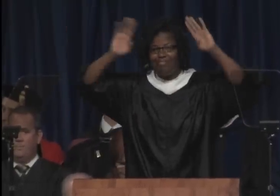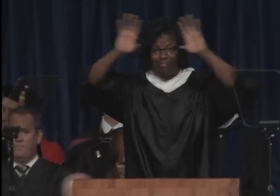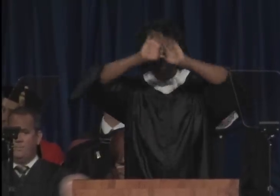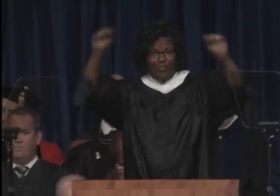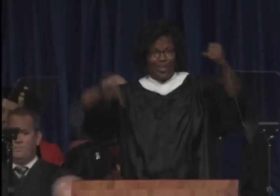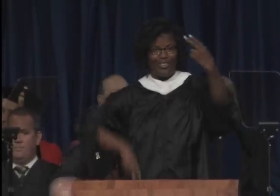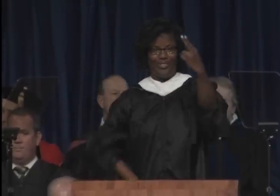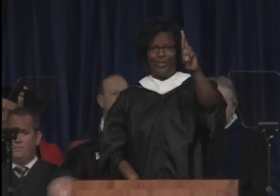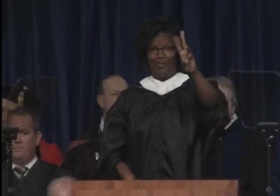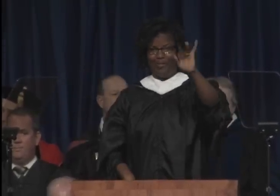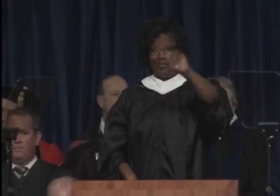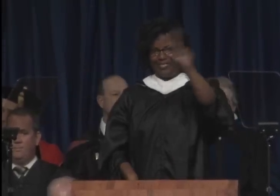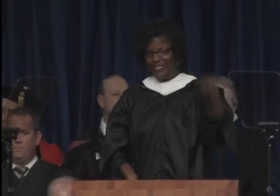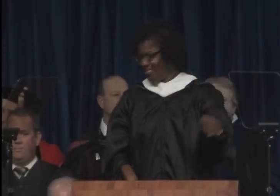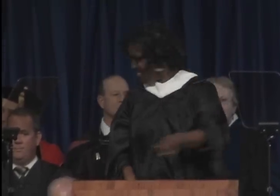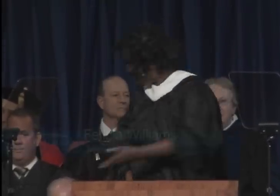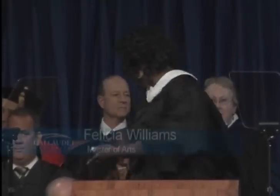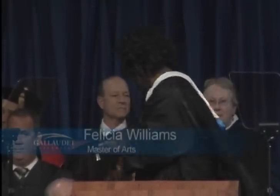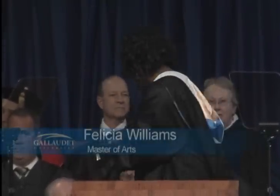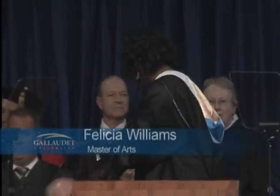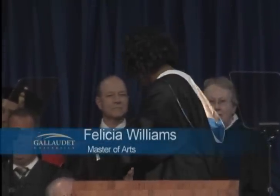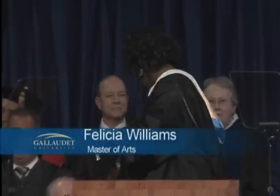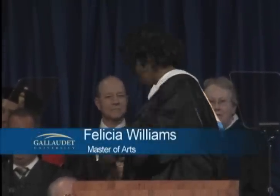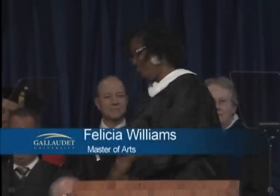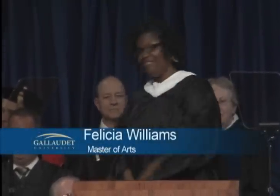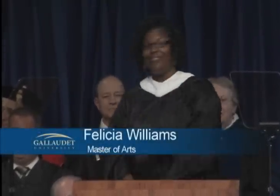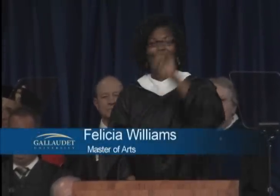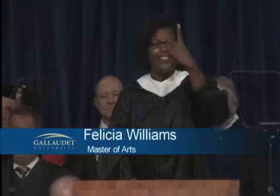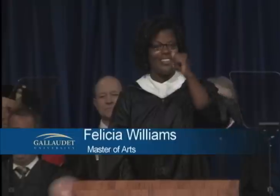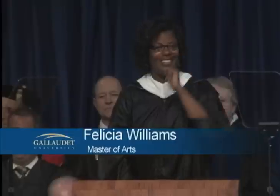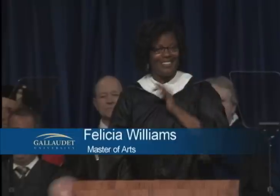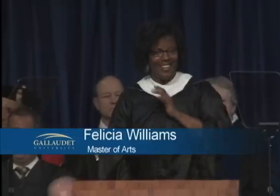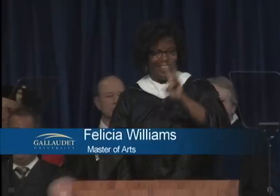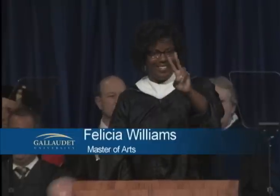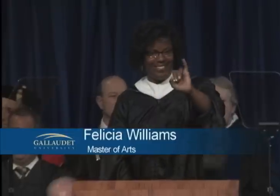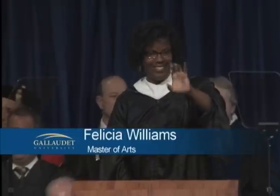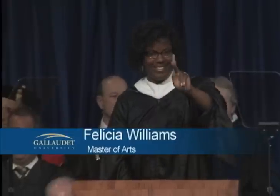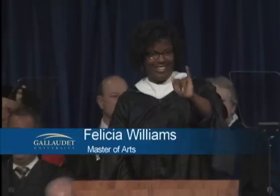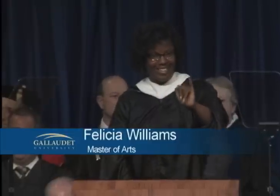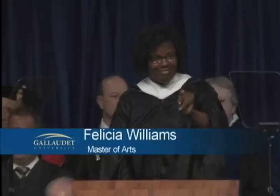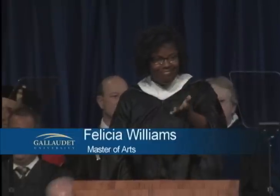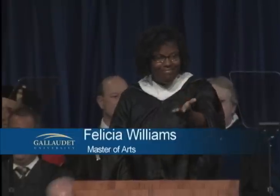Greetings, President Hurwitz, First Lady Vicki,